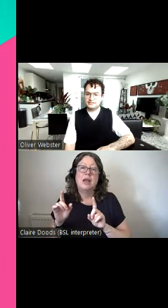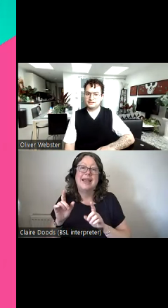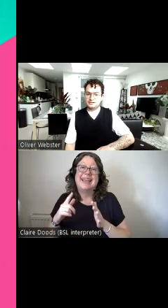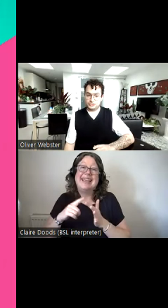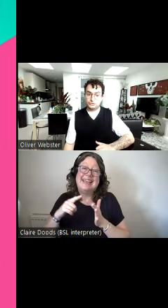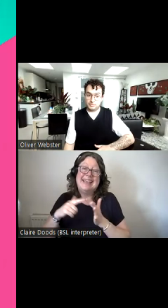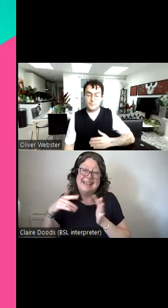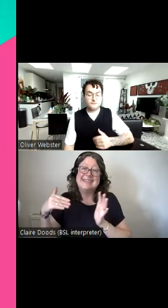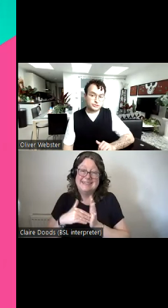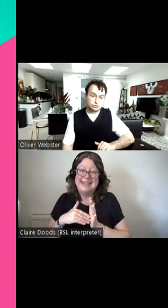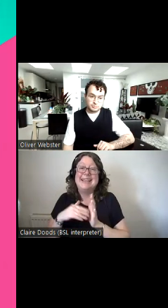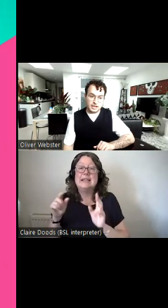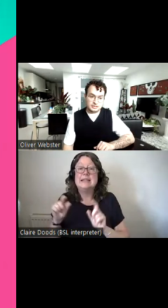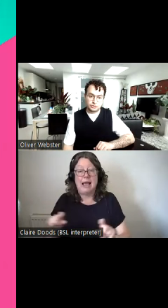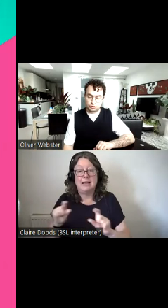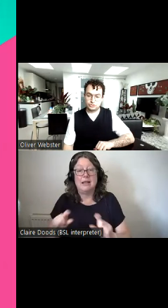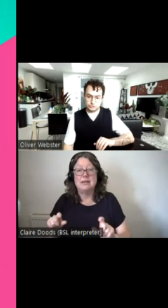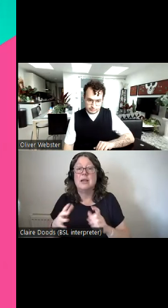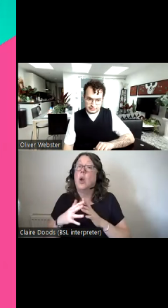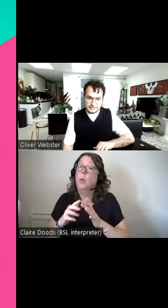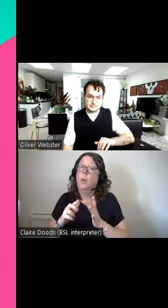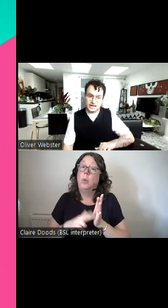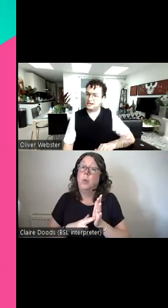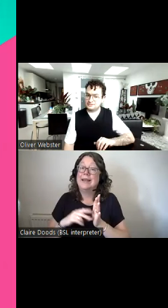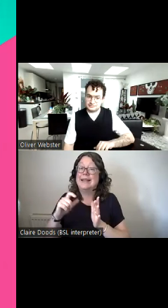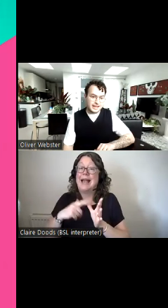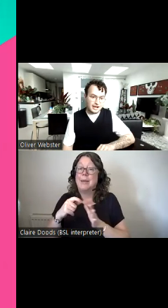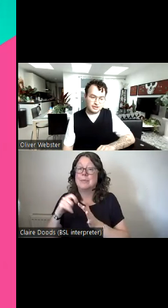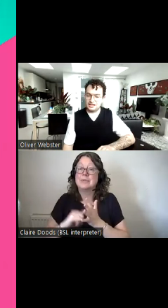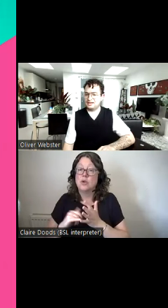These are used by professional subtitlers who do subtitling day in day out.